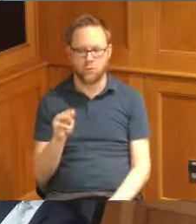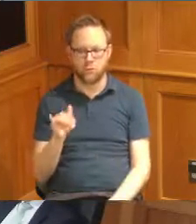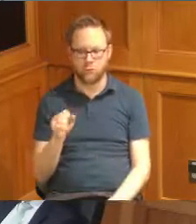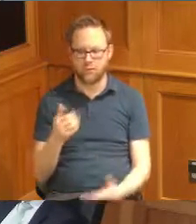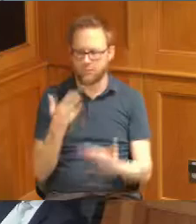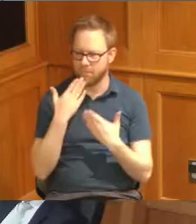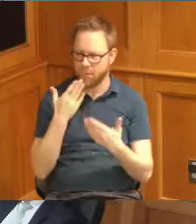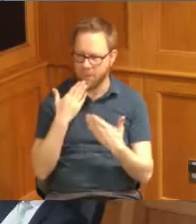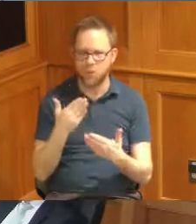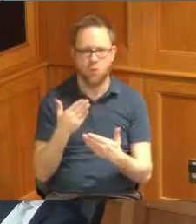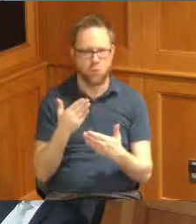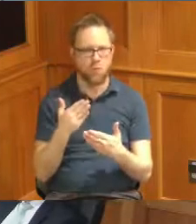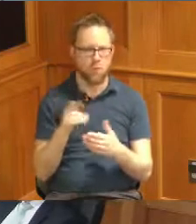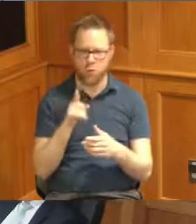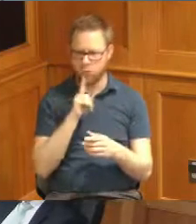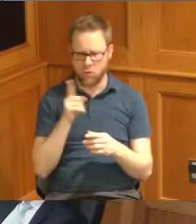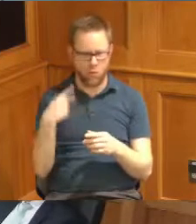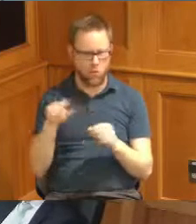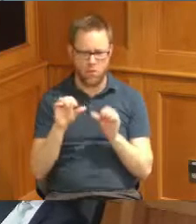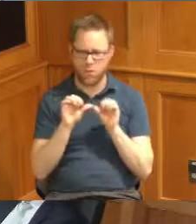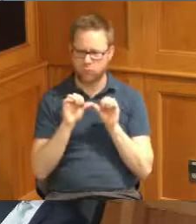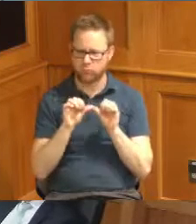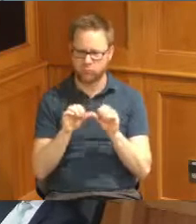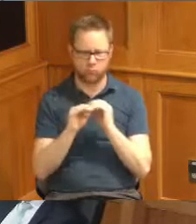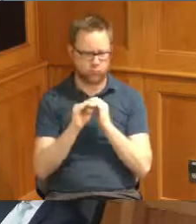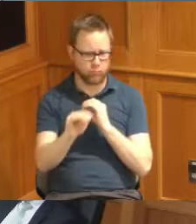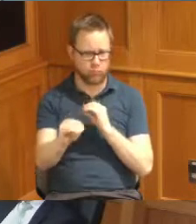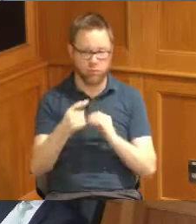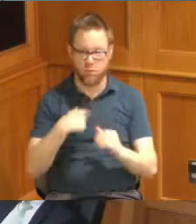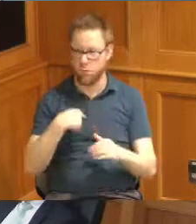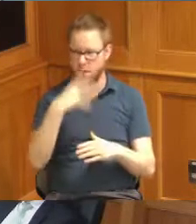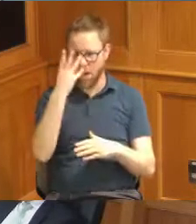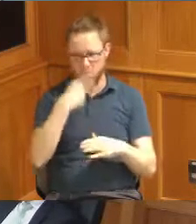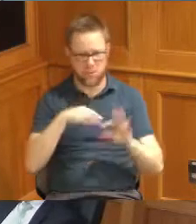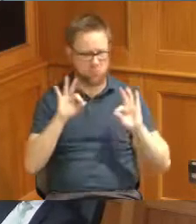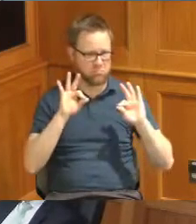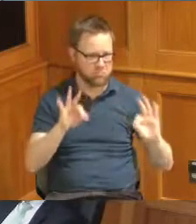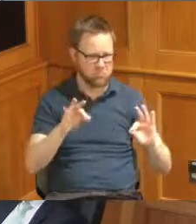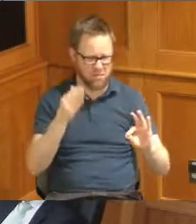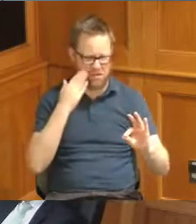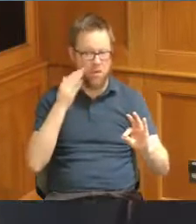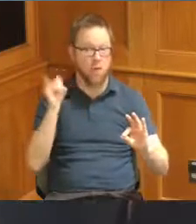are you very consistent I sleep well at night because I know you're going to alert us when